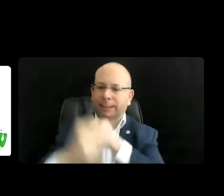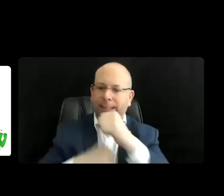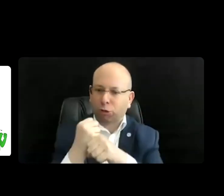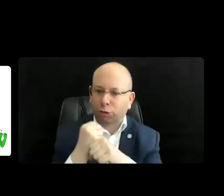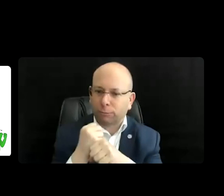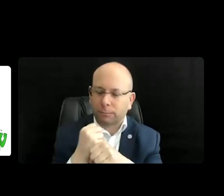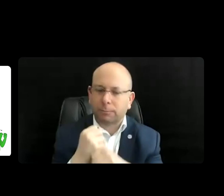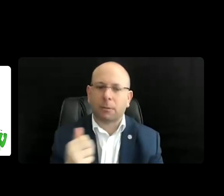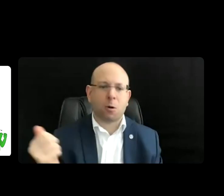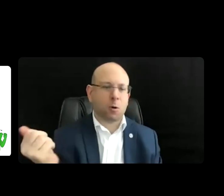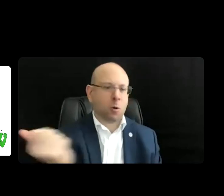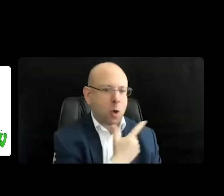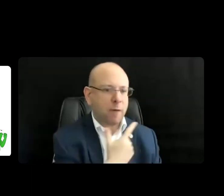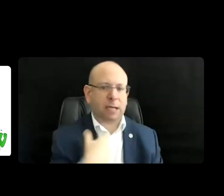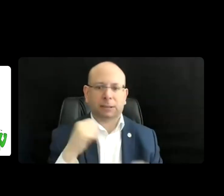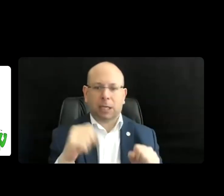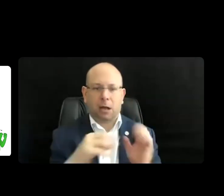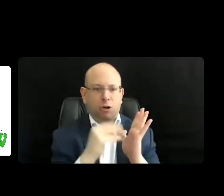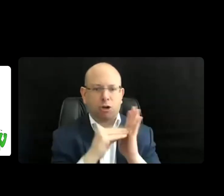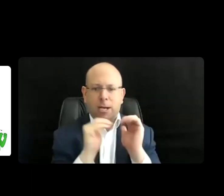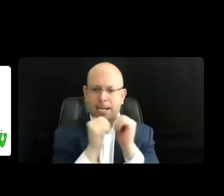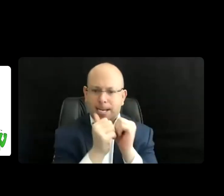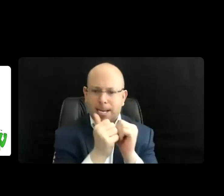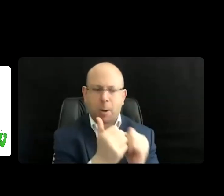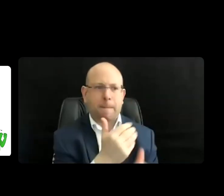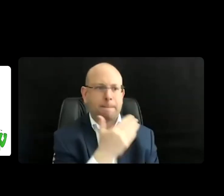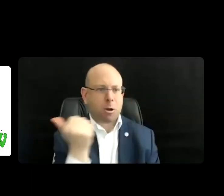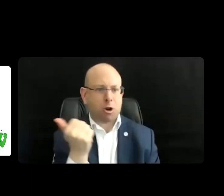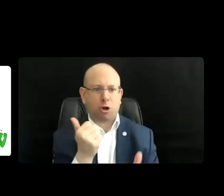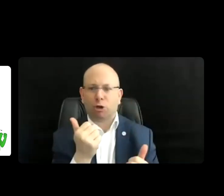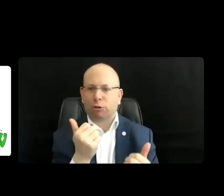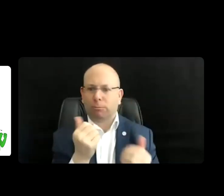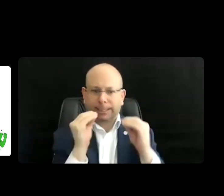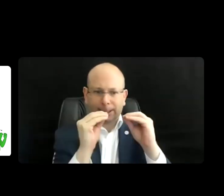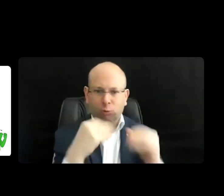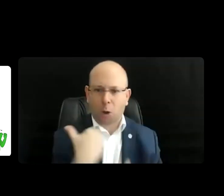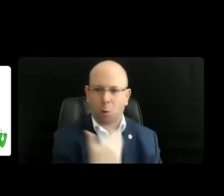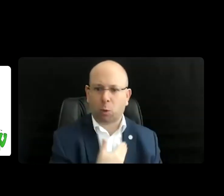the year 2020, as I said, for what could we build,